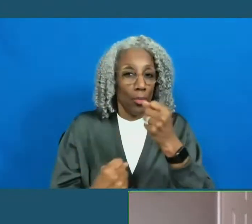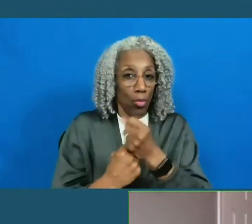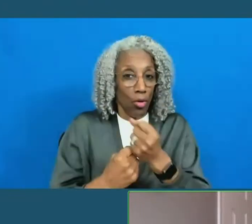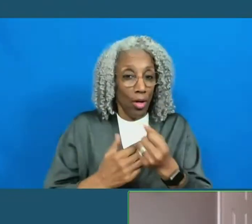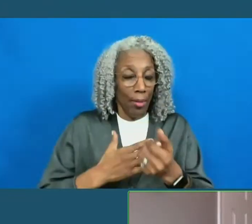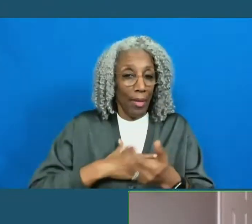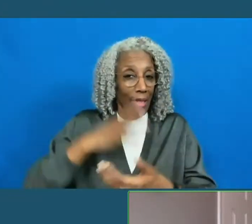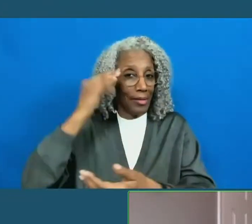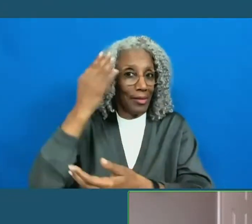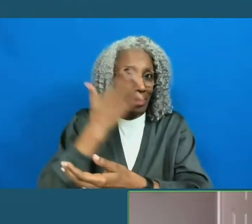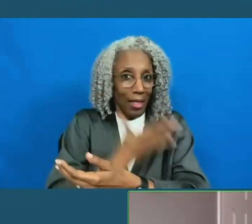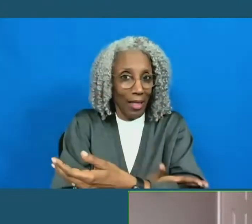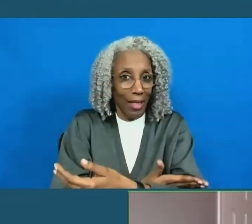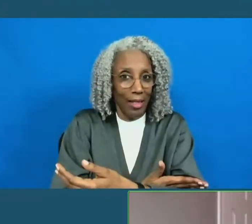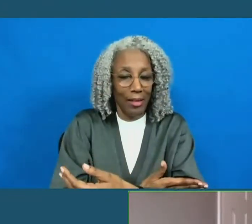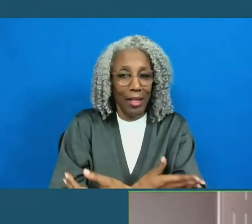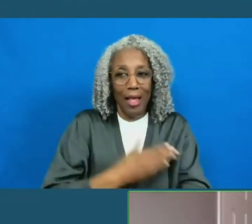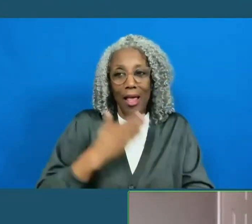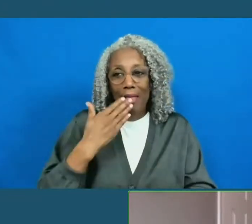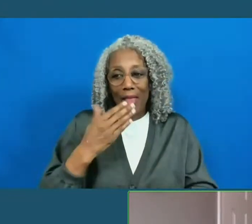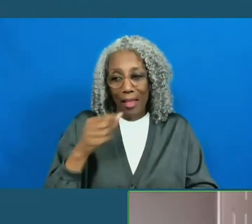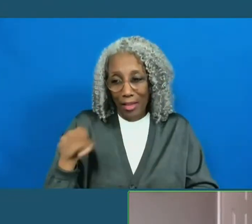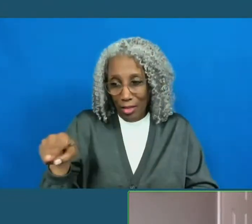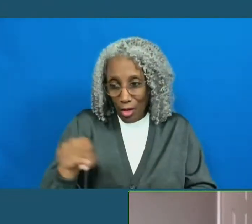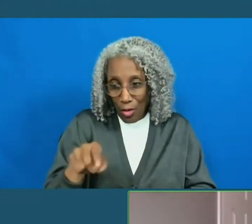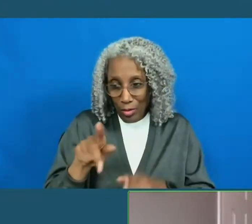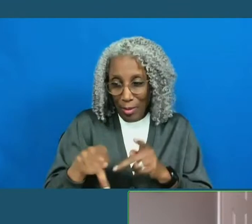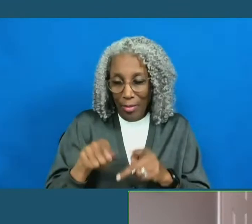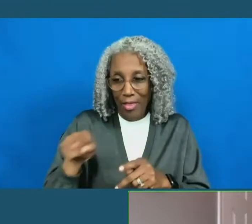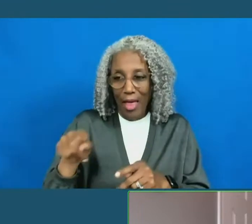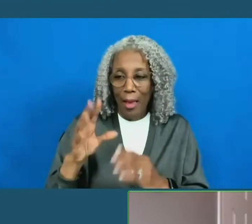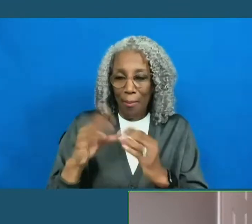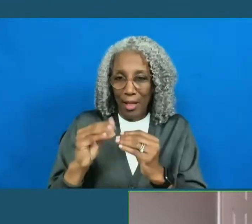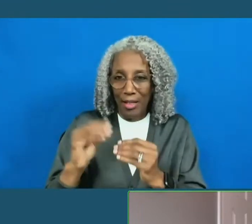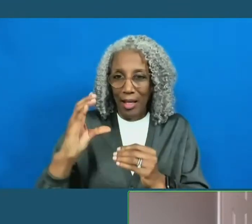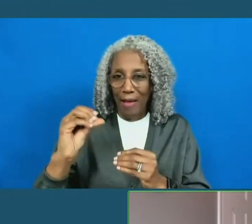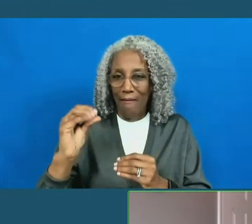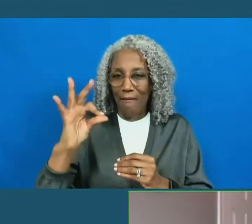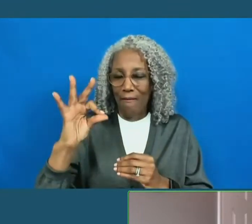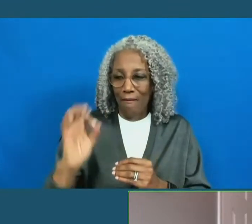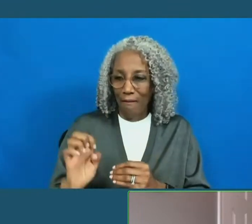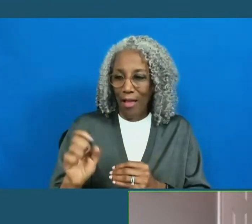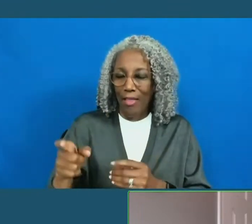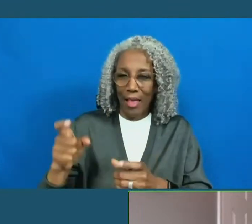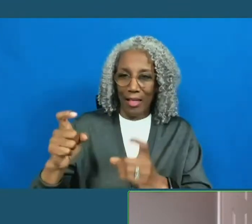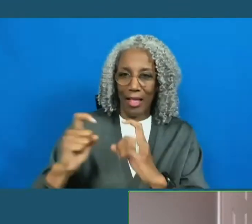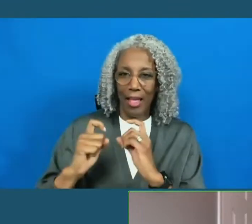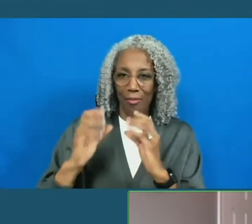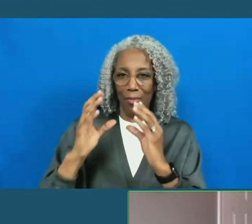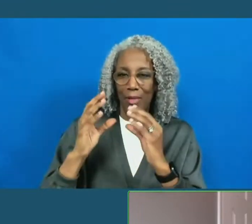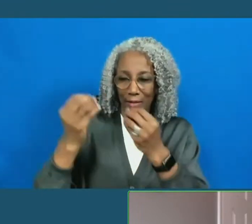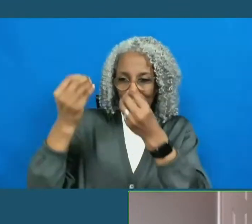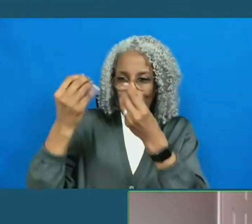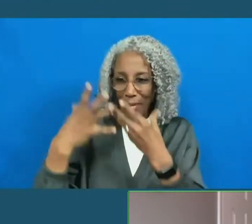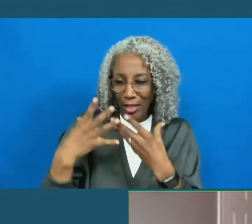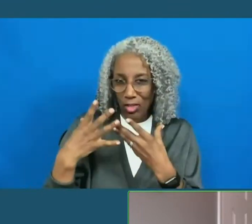be able to, um so, uh, support my son. Um, it's thanks to these